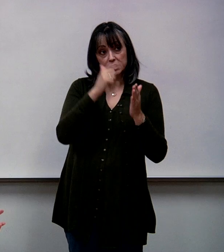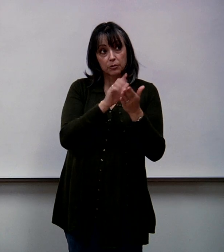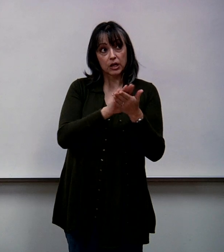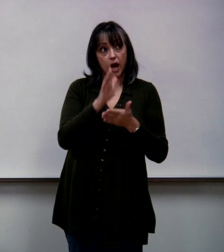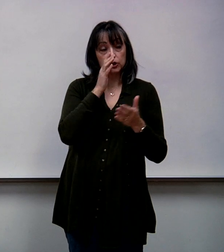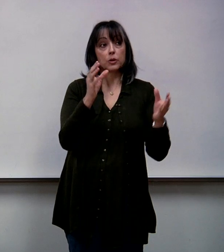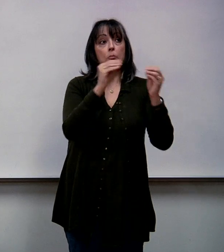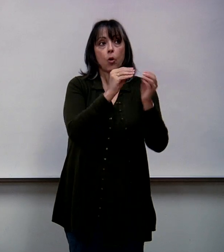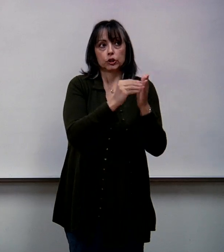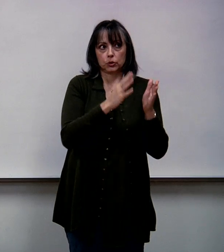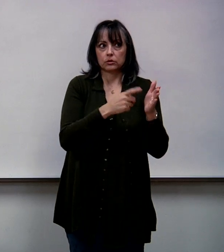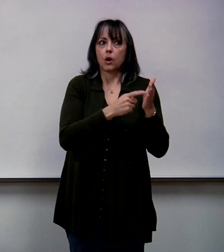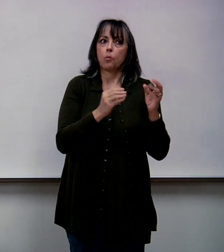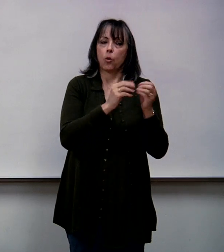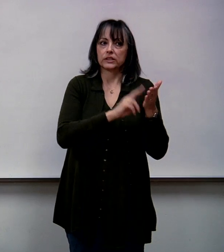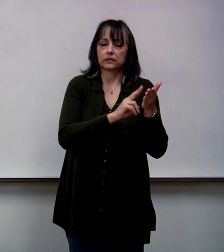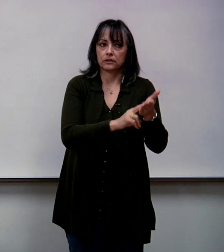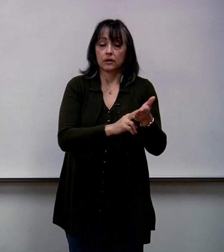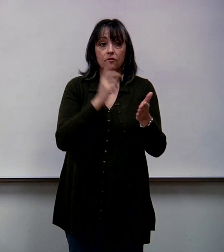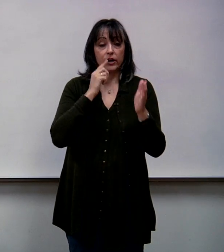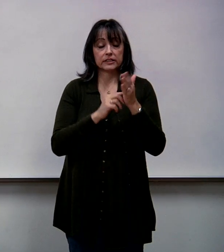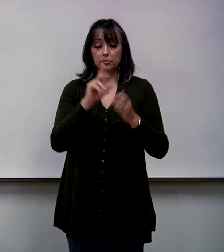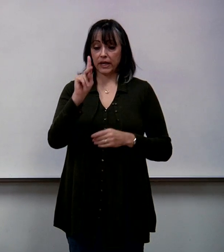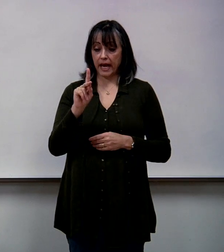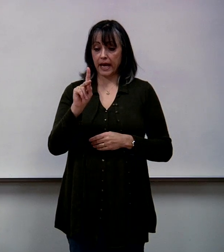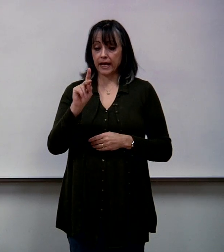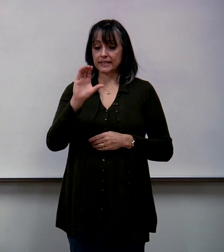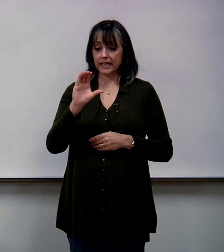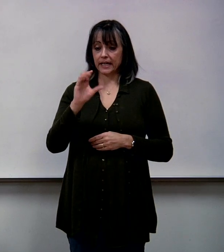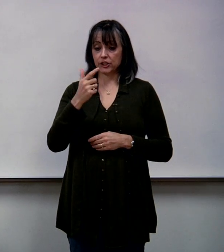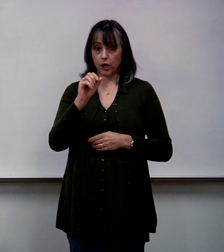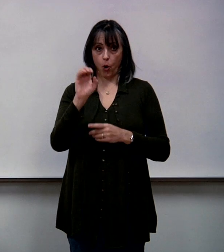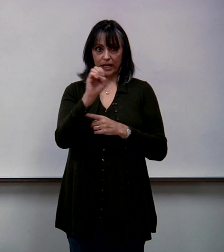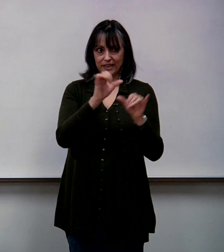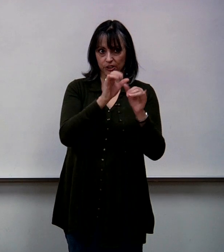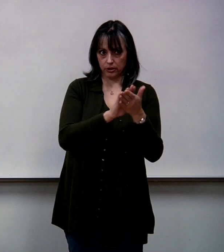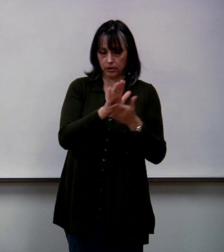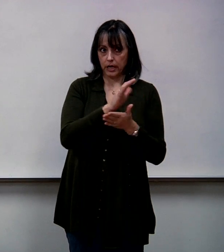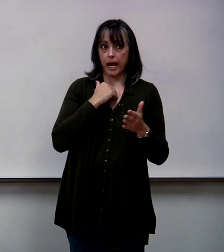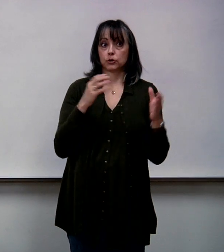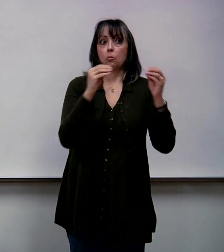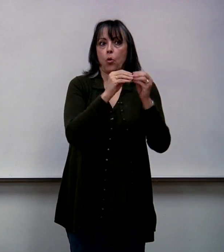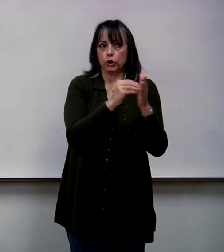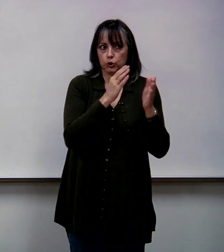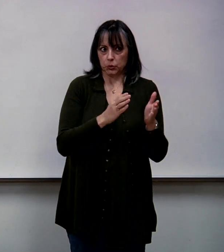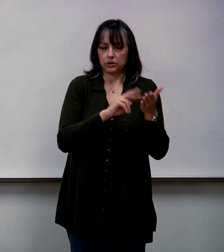from them. So KGCOE who has the largest student body, you'll need sixty signatures from KGCOE.